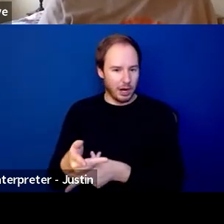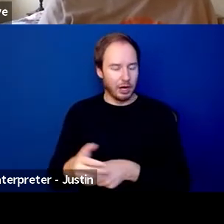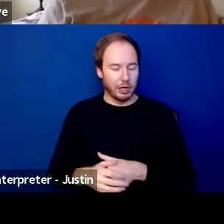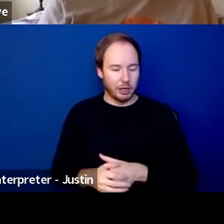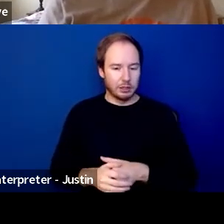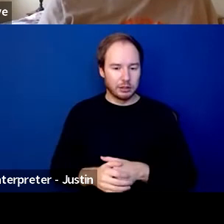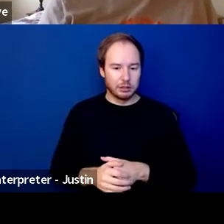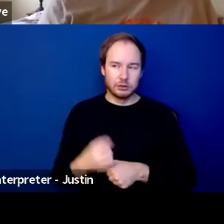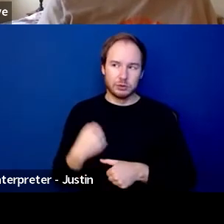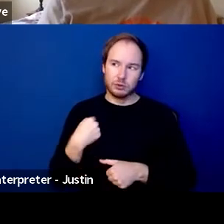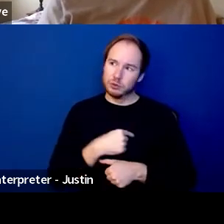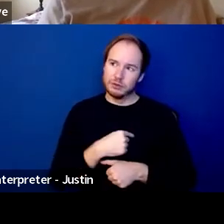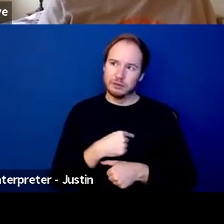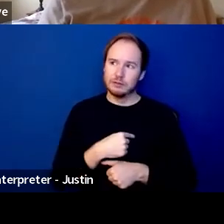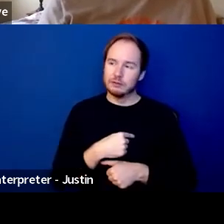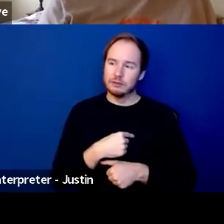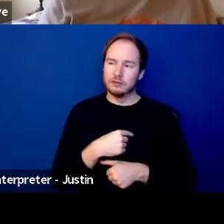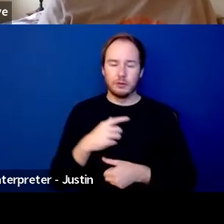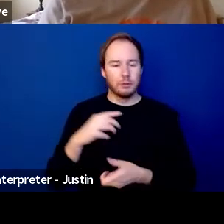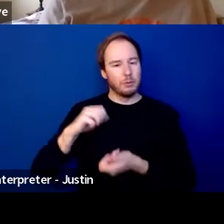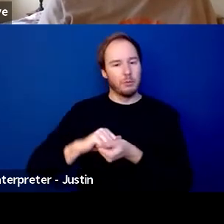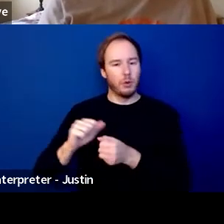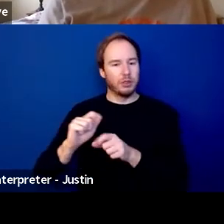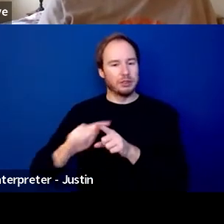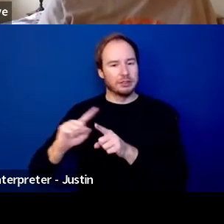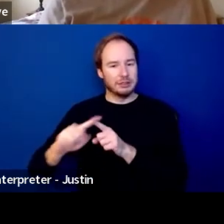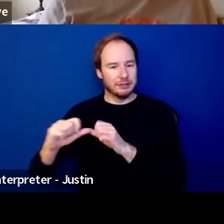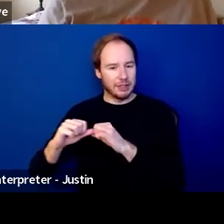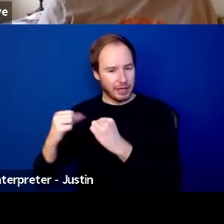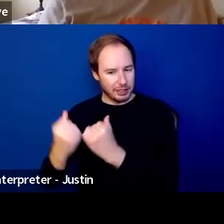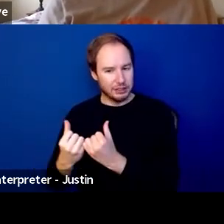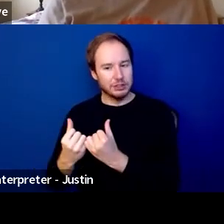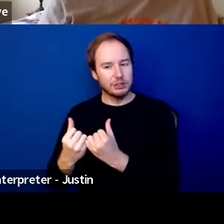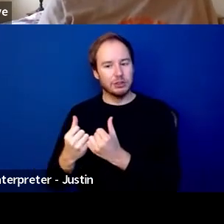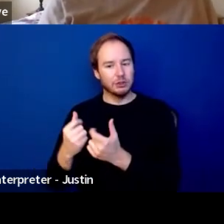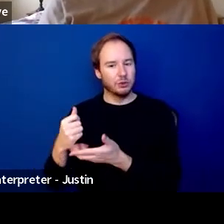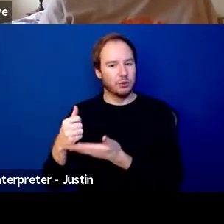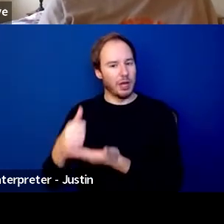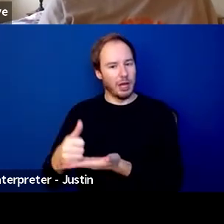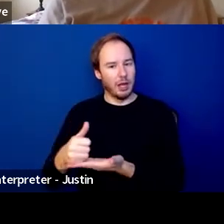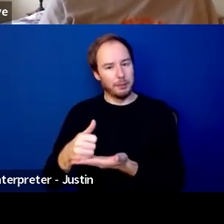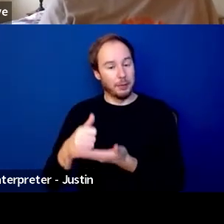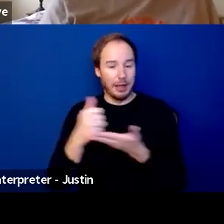We've had to kinda partner with other agencies to try to help them step up.